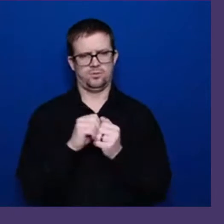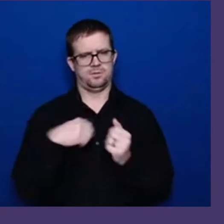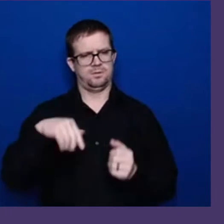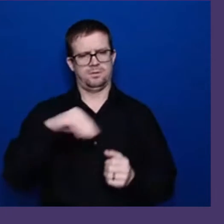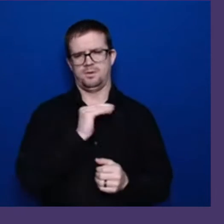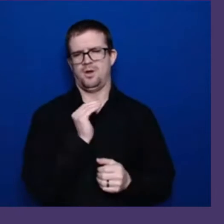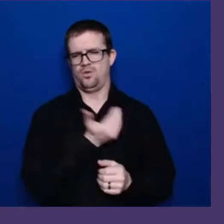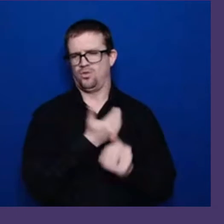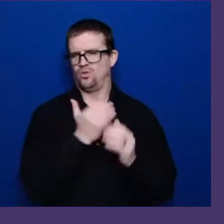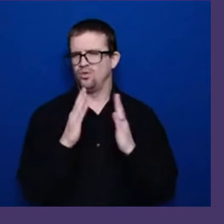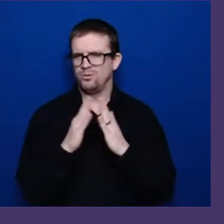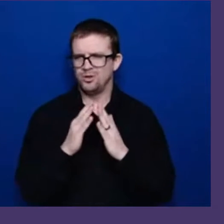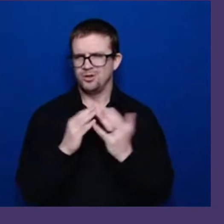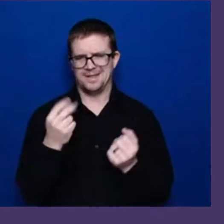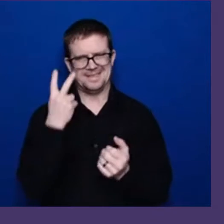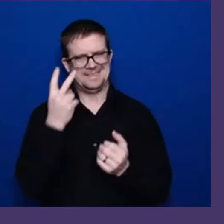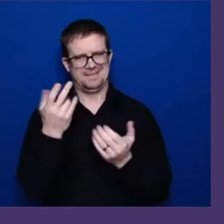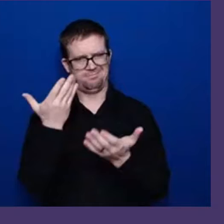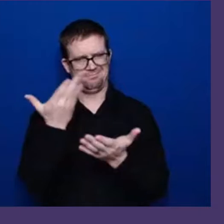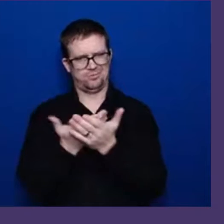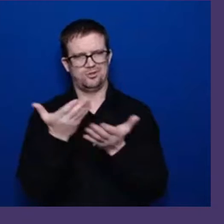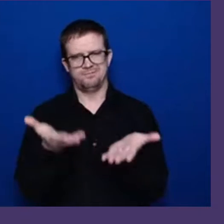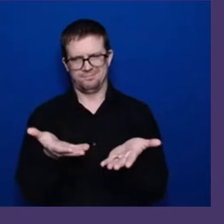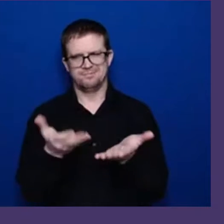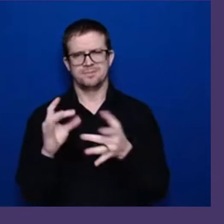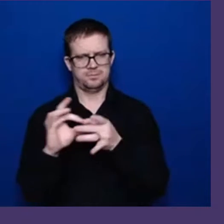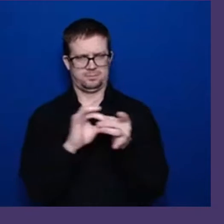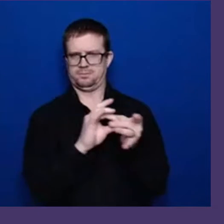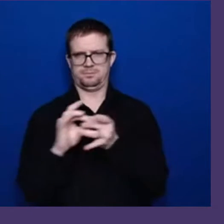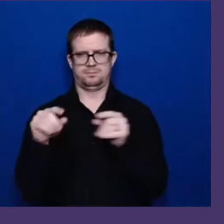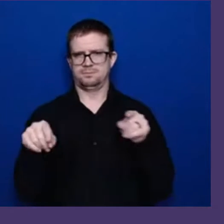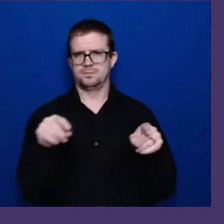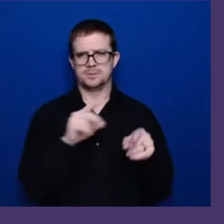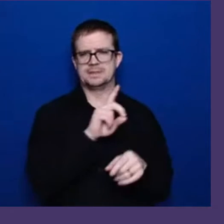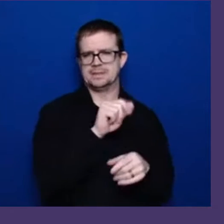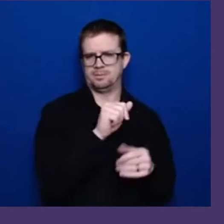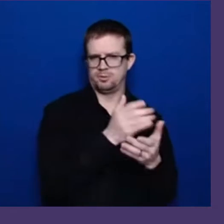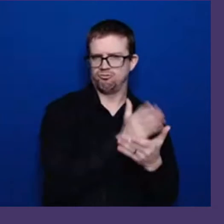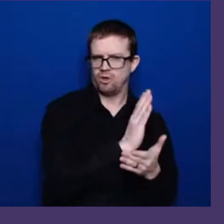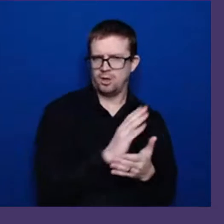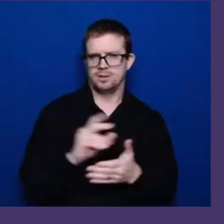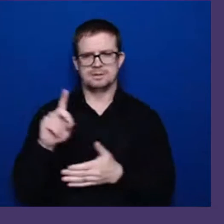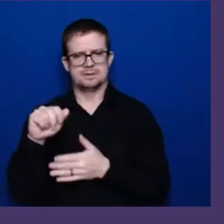disability rights and disability justice, but there needs to be more integration of